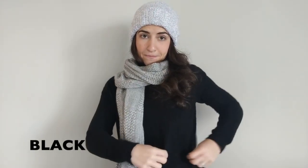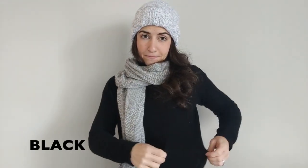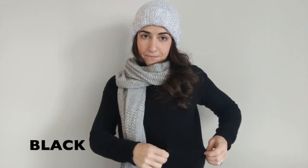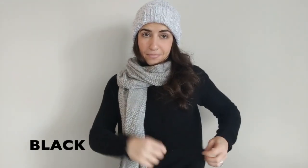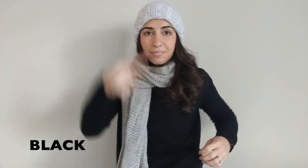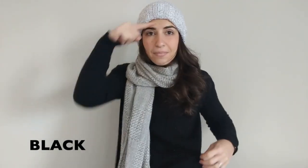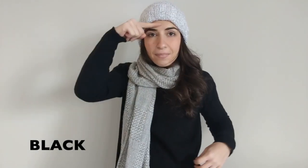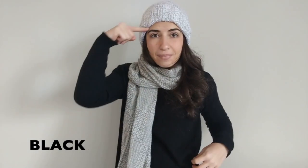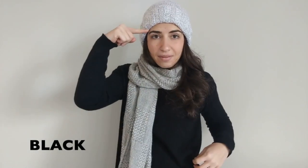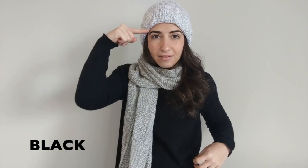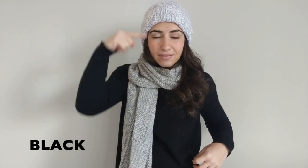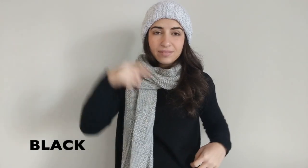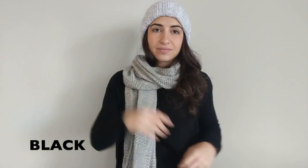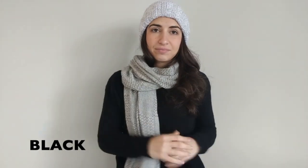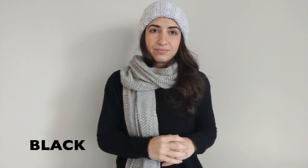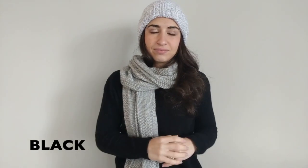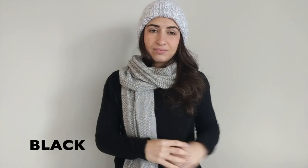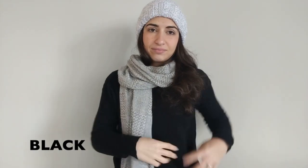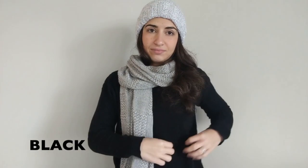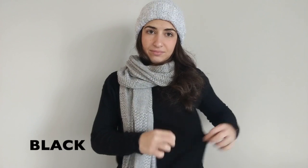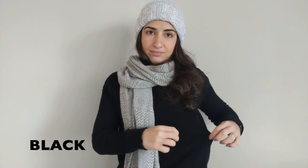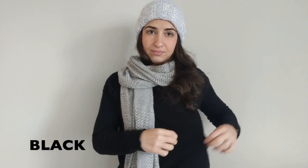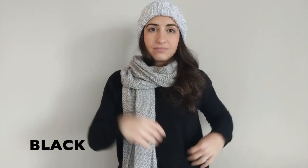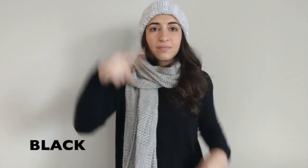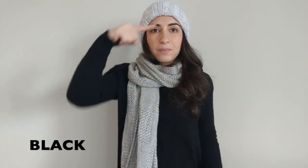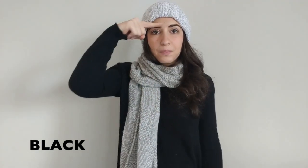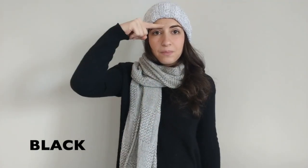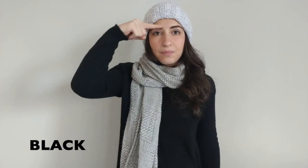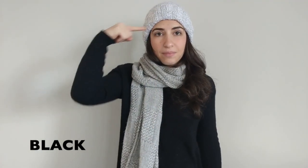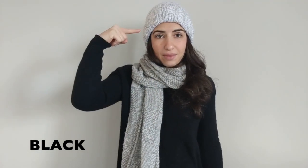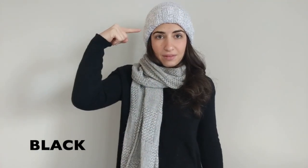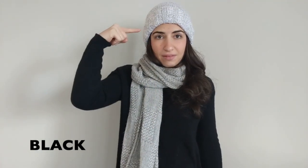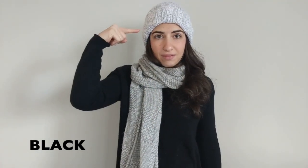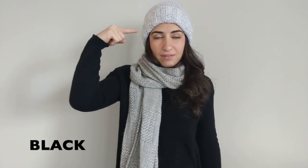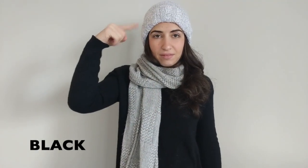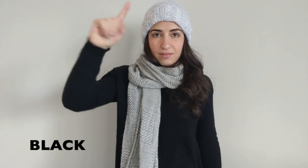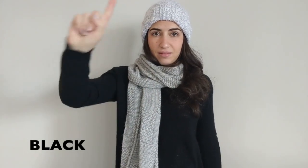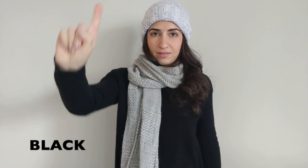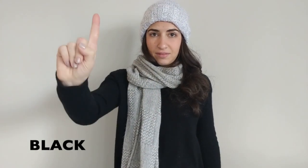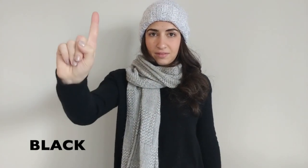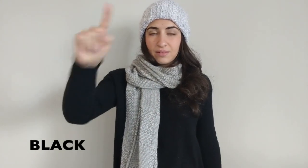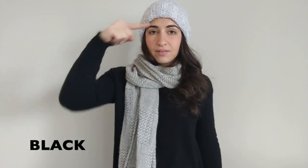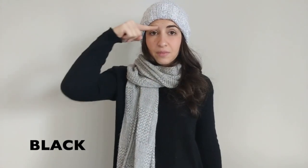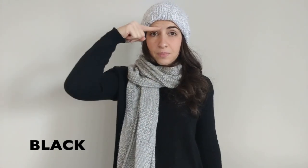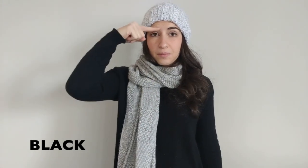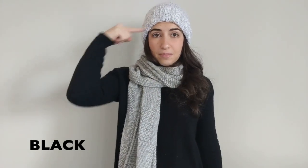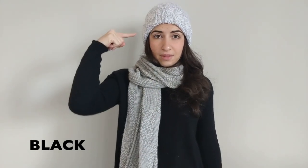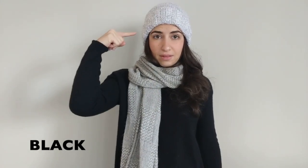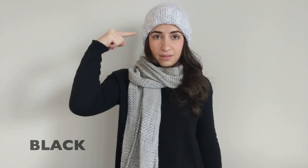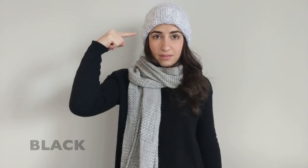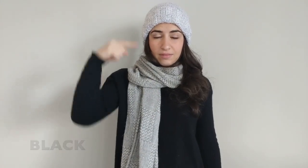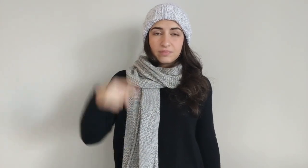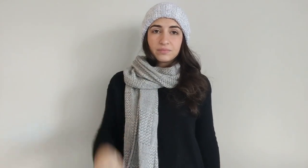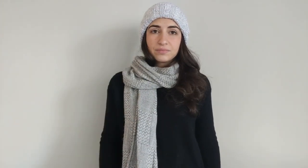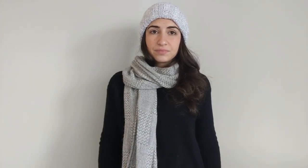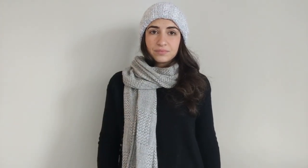This is BLACK. BLACK. The "1" handshape: BLACK